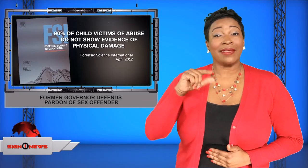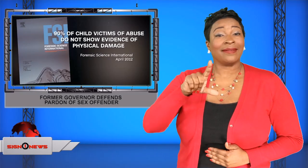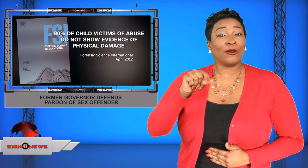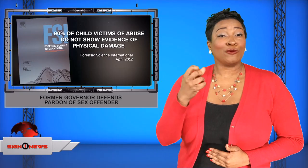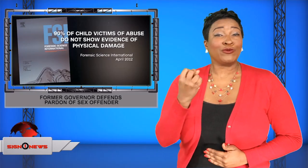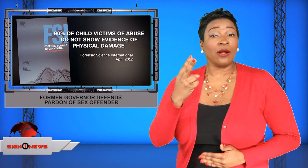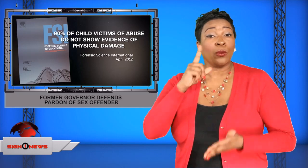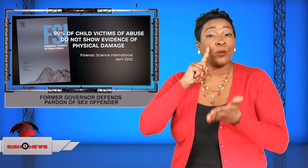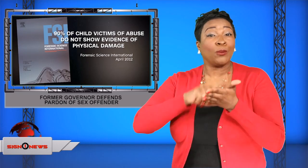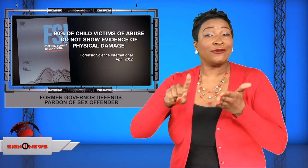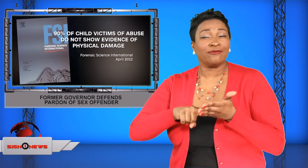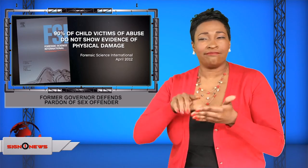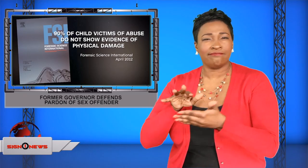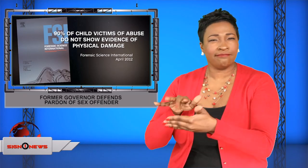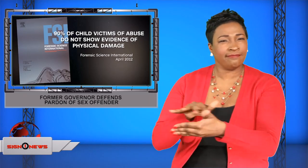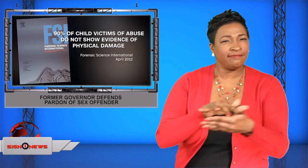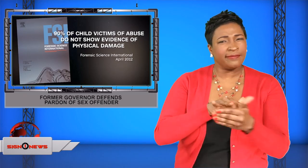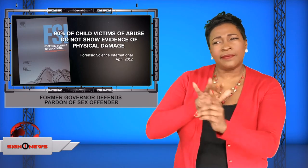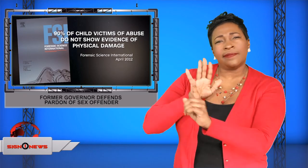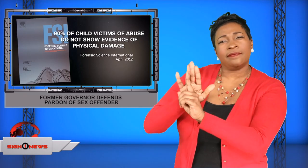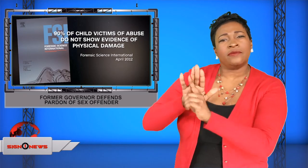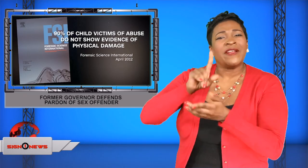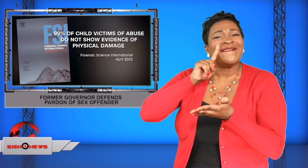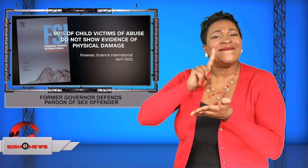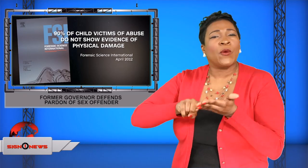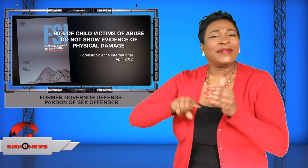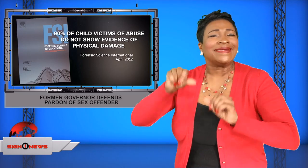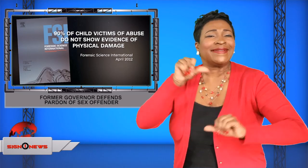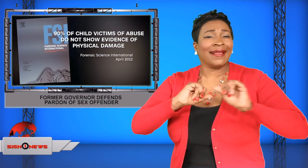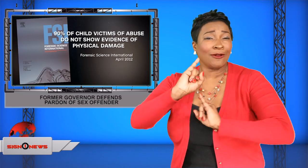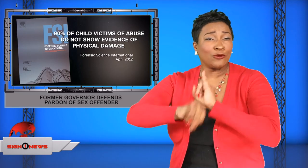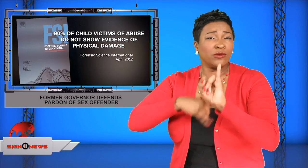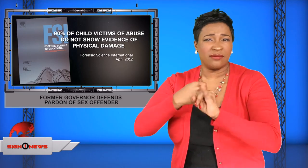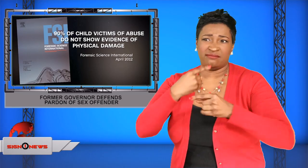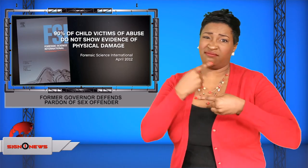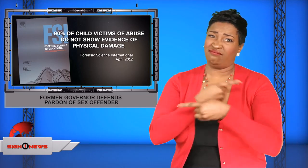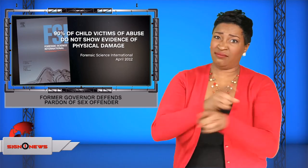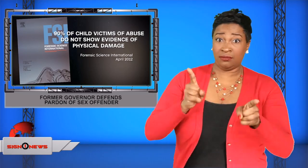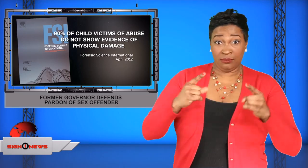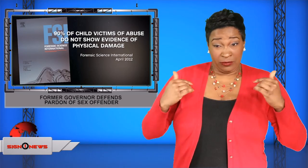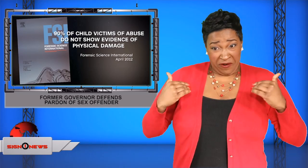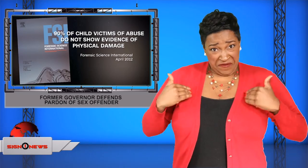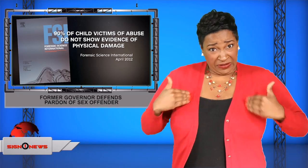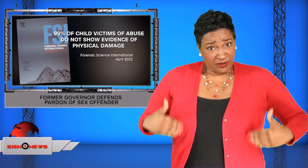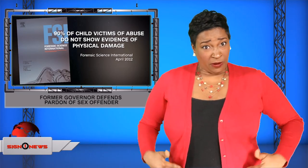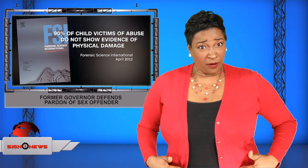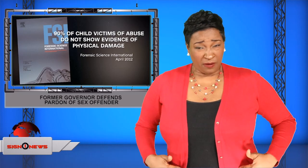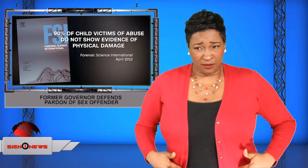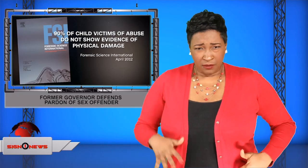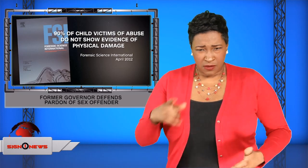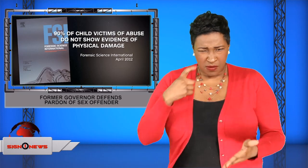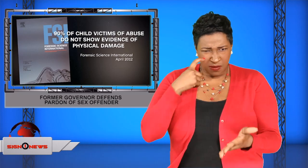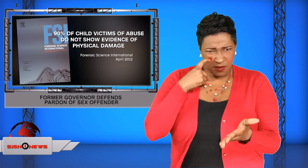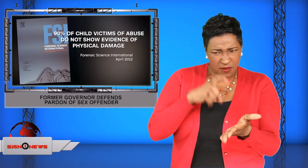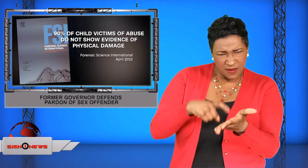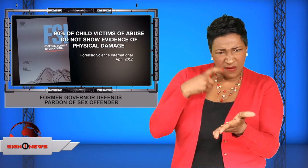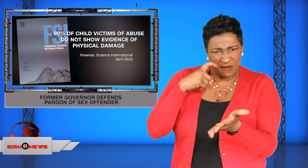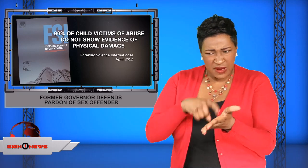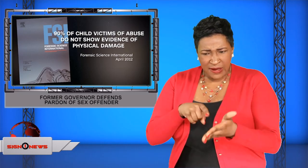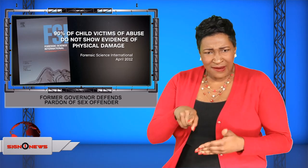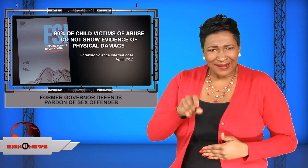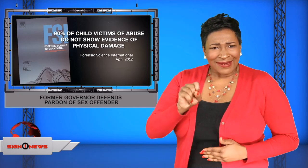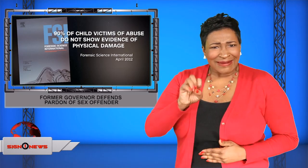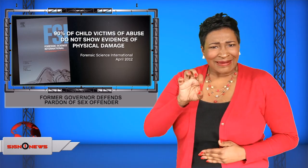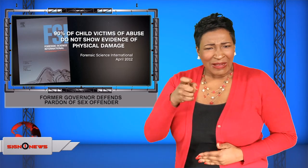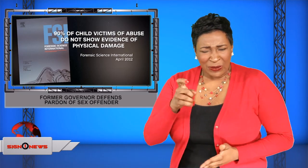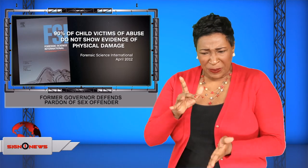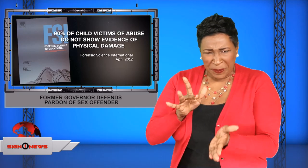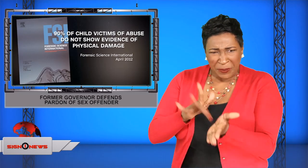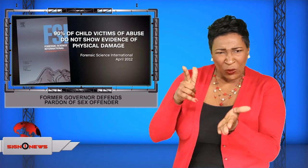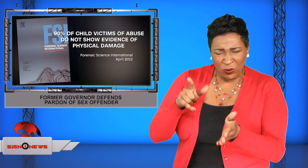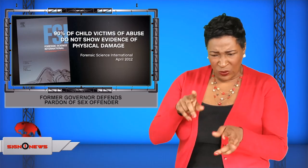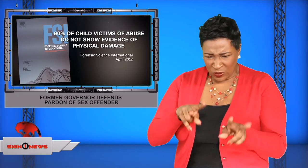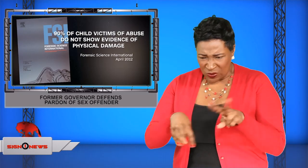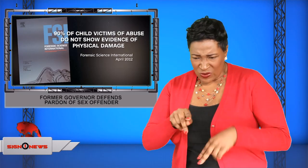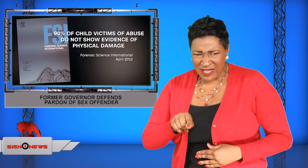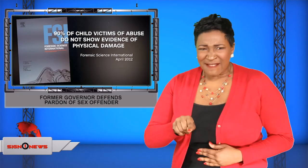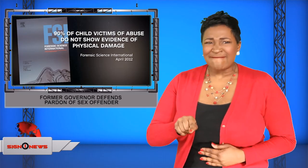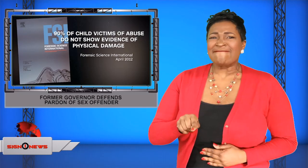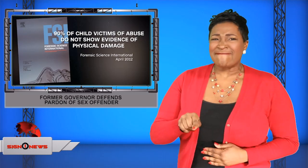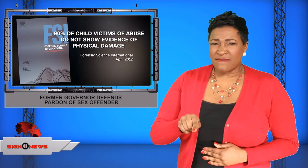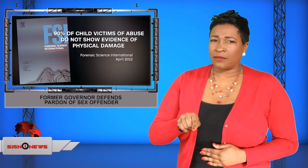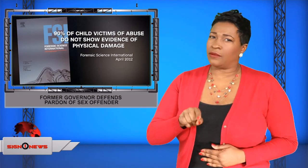A 2012 study in Forensic Science International revealed physical signs of sex abuse should